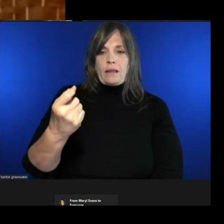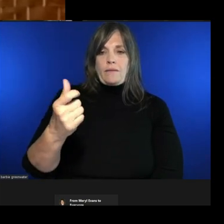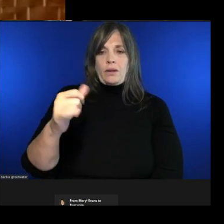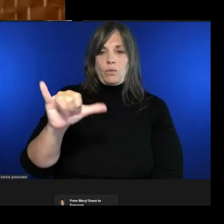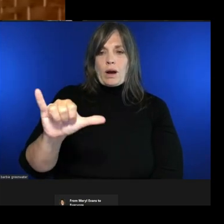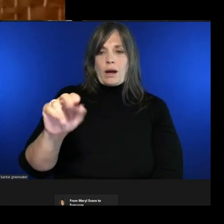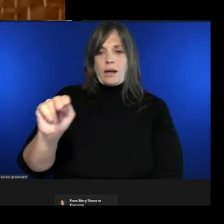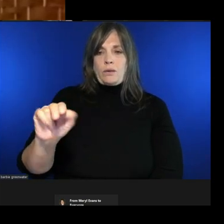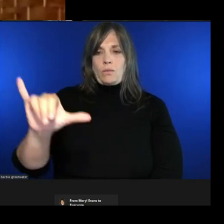So it's Meryl.net/a11yNYC.